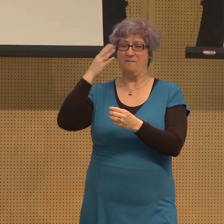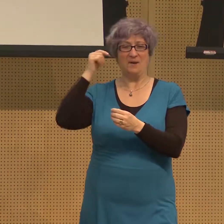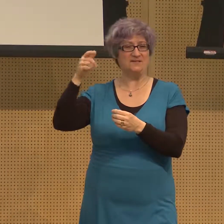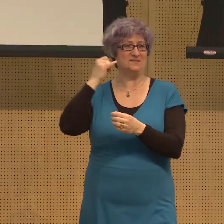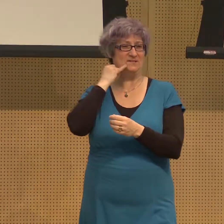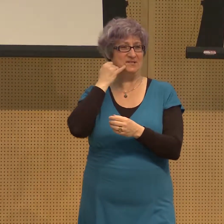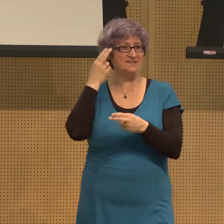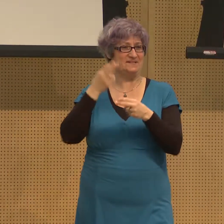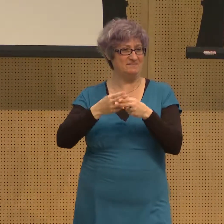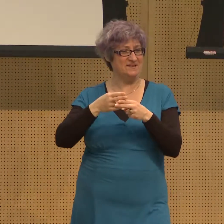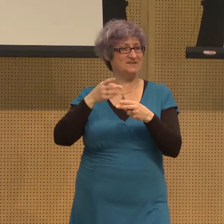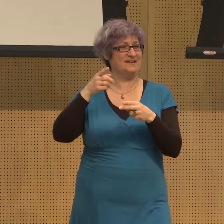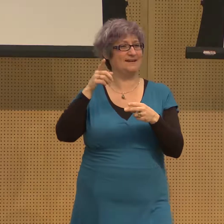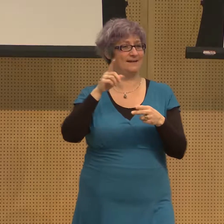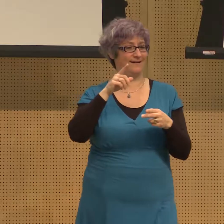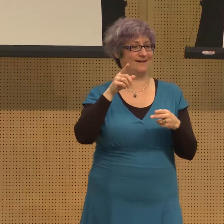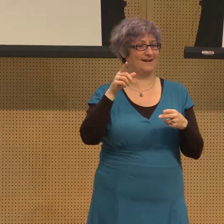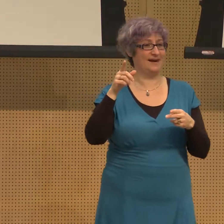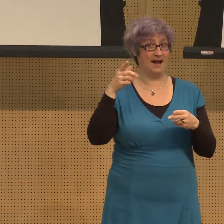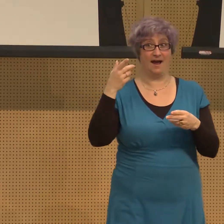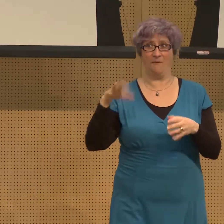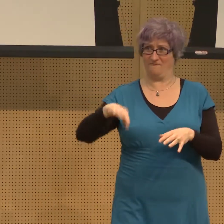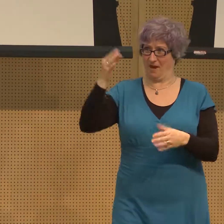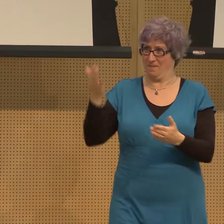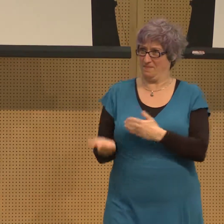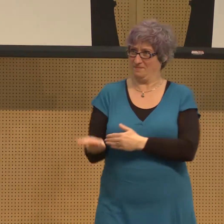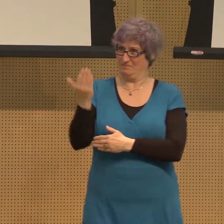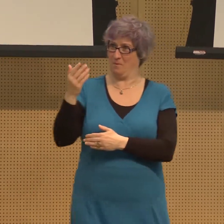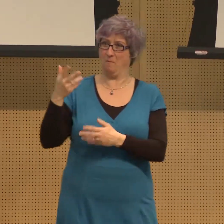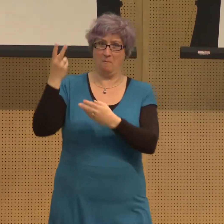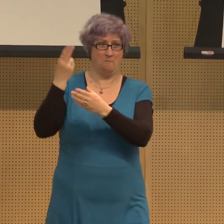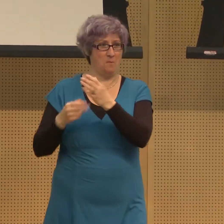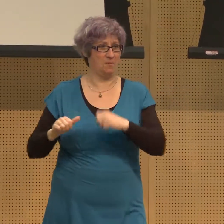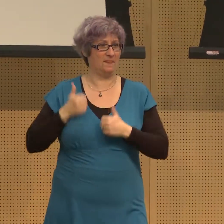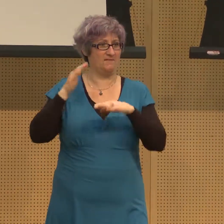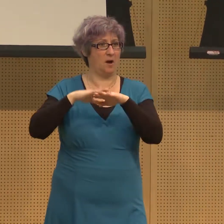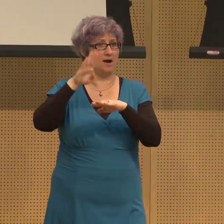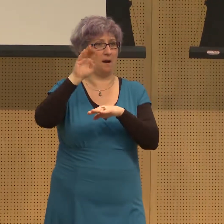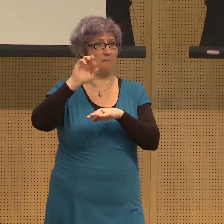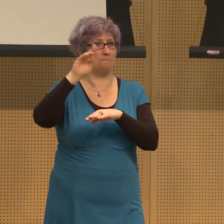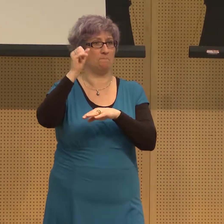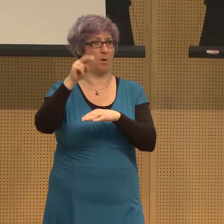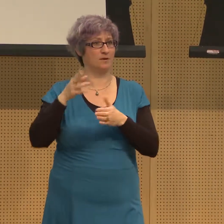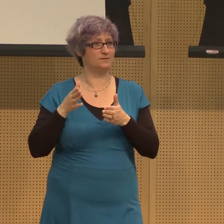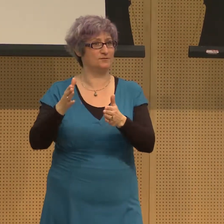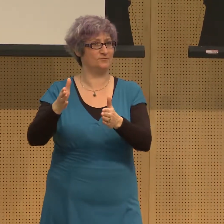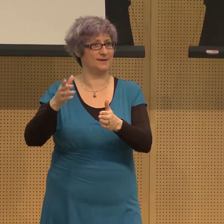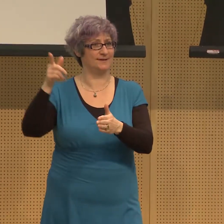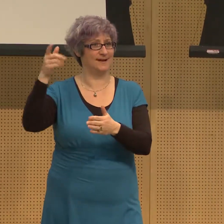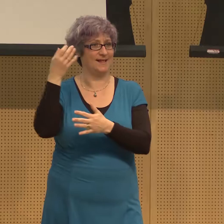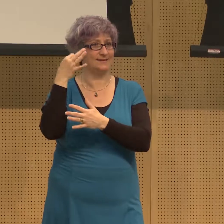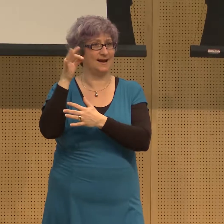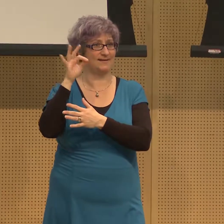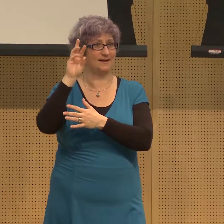Oh, and I wanted to add-- Jessica had mentioned it. I found it this morning. Um, we both lived